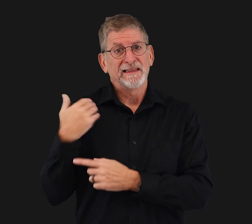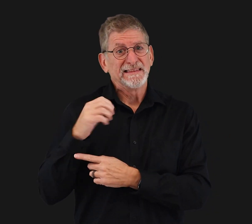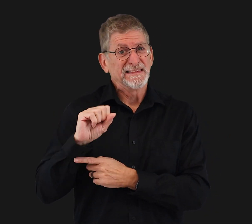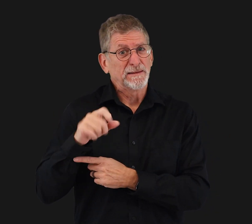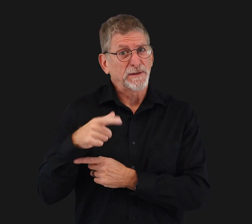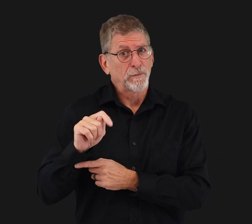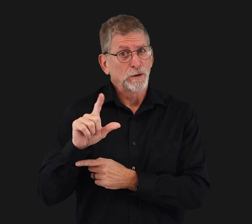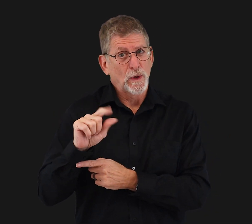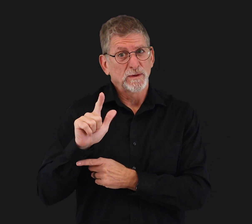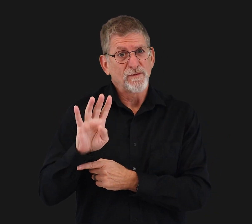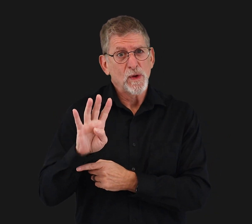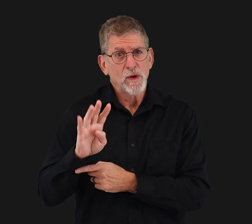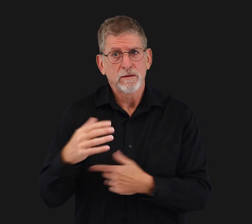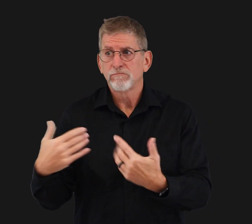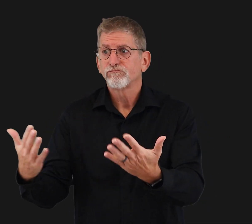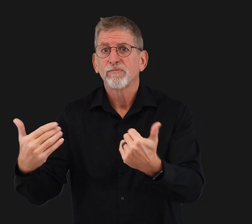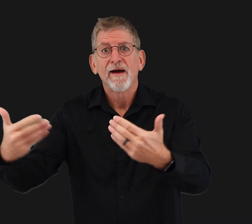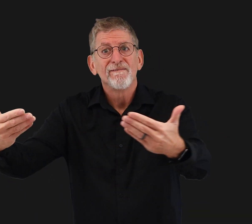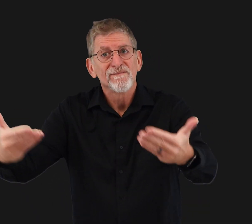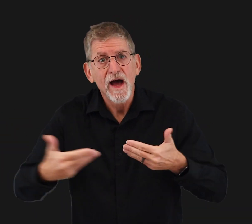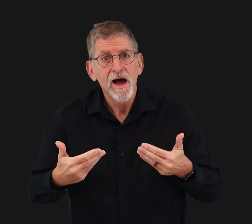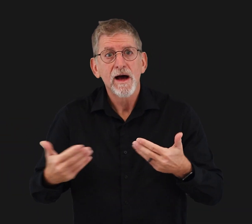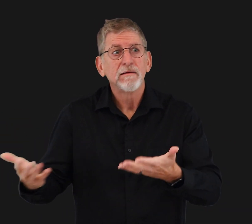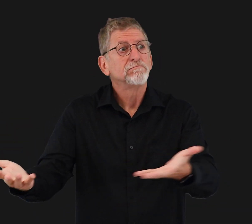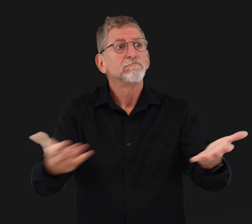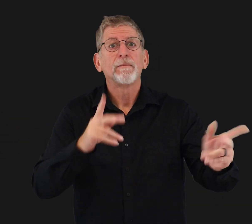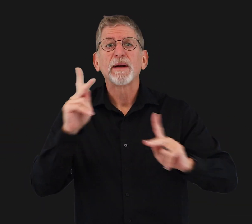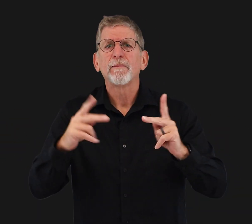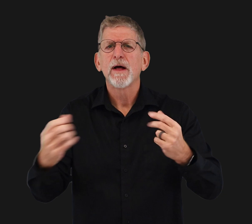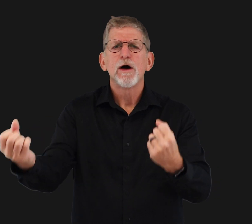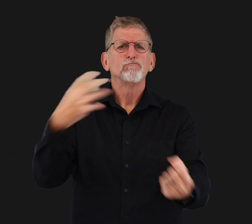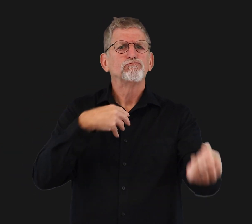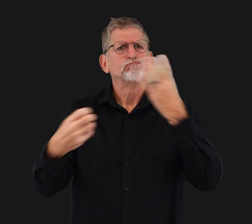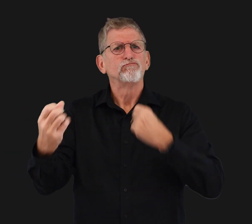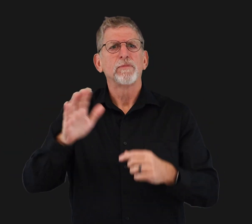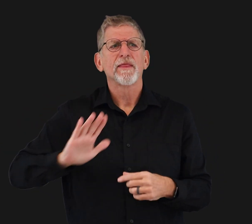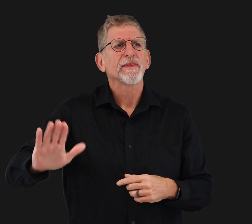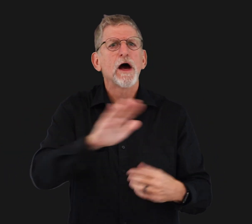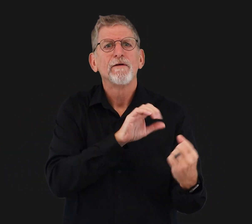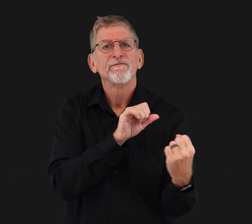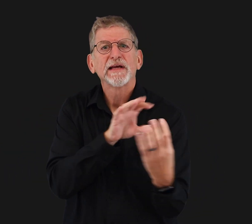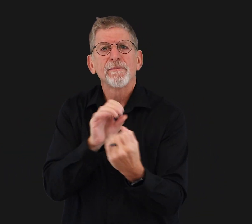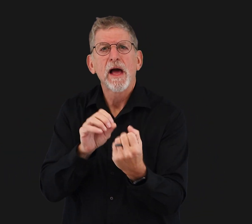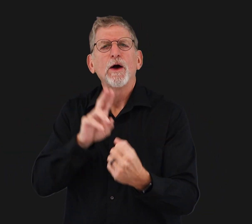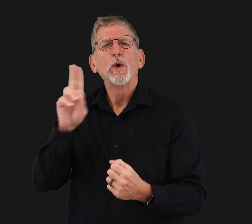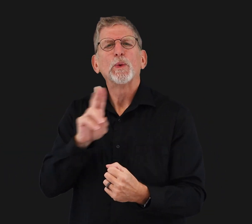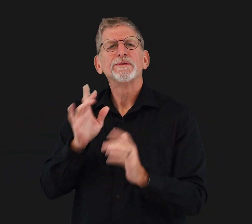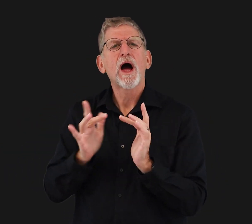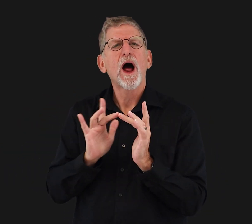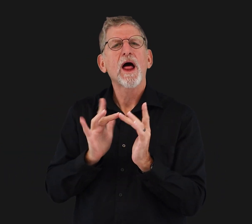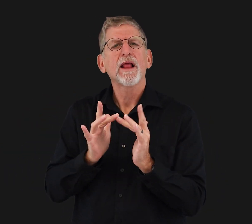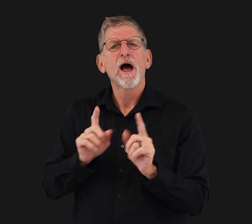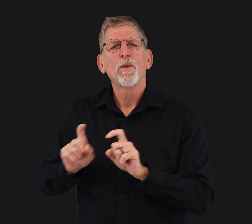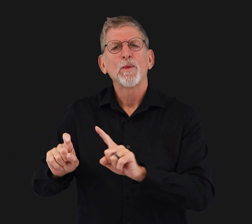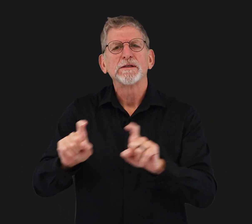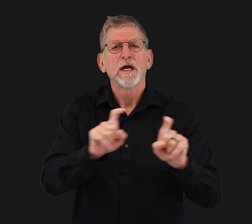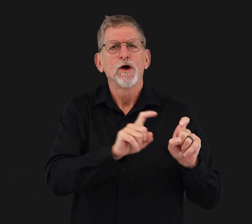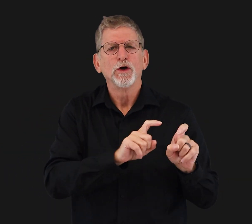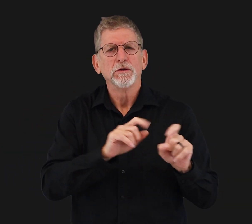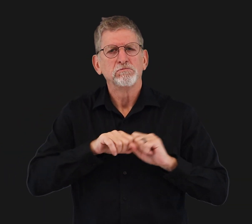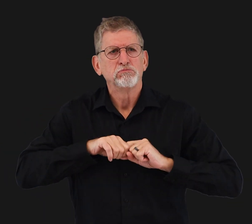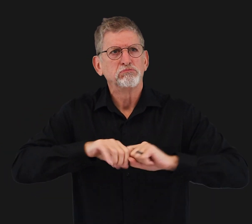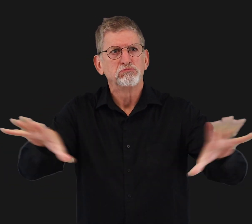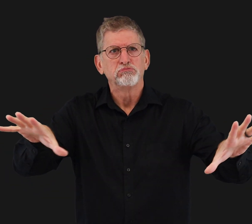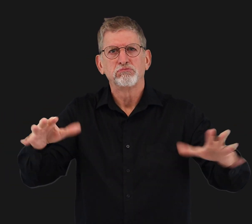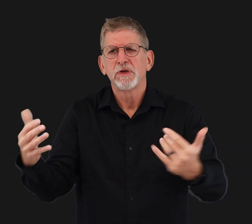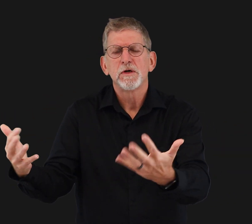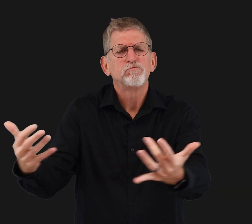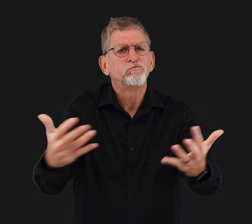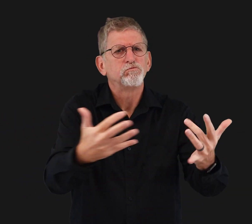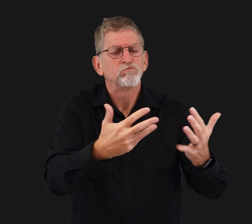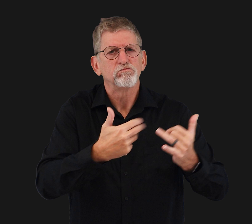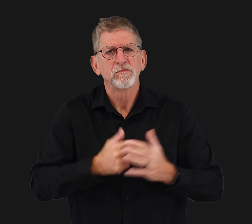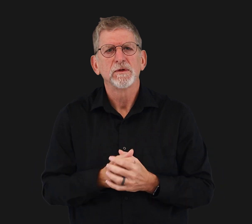In September 2024, we invited people to submit their feedback through an online questionnaire.